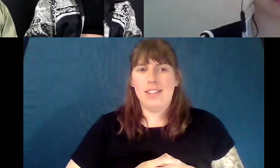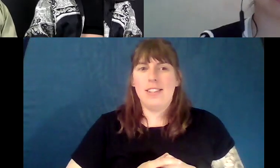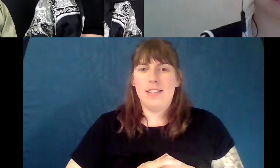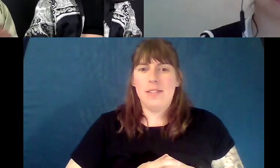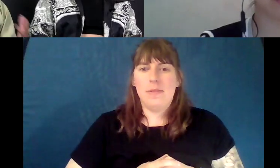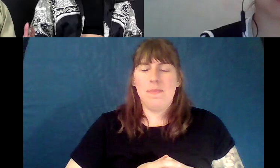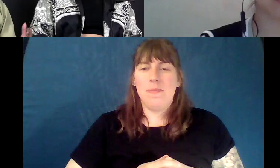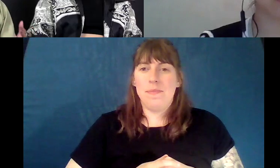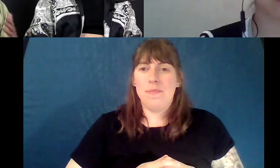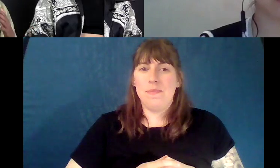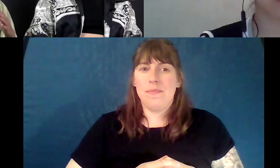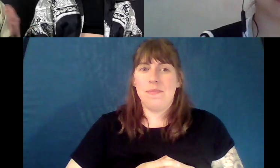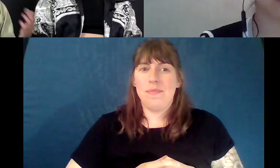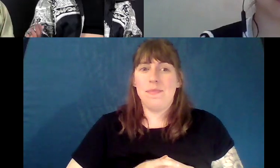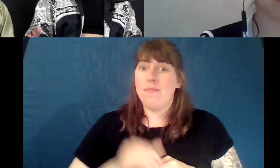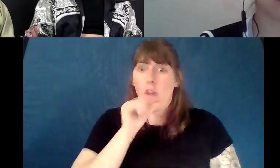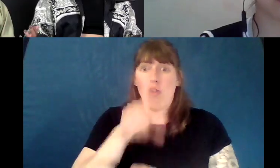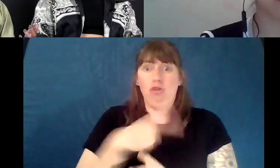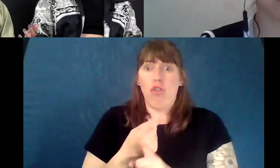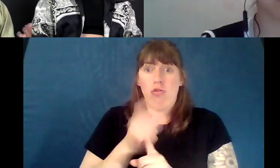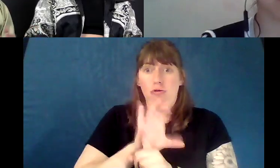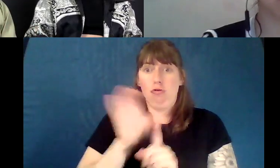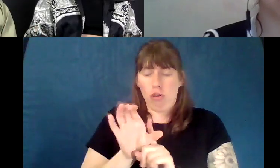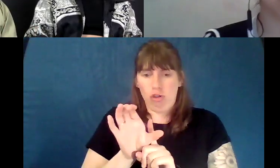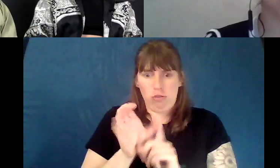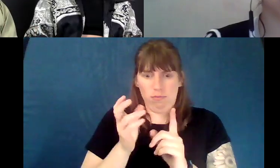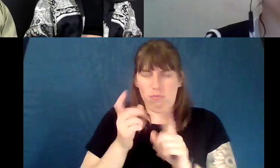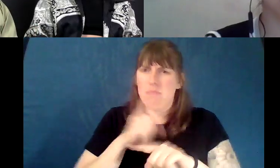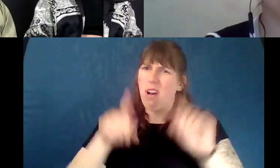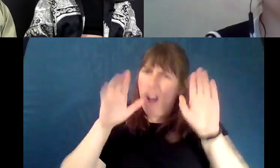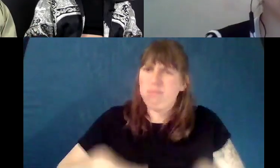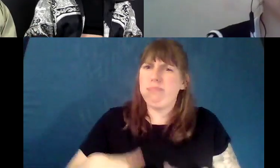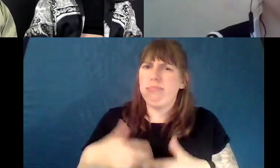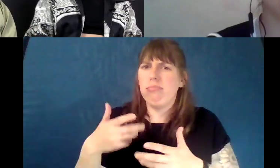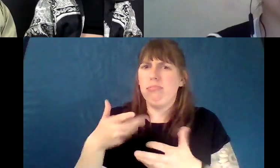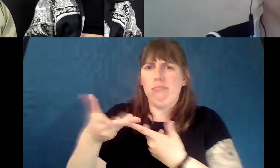see past our cultural differences as well, too. And that we are stronger together.